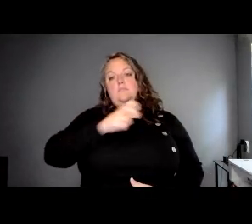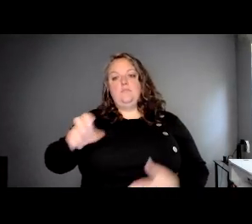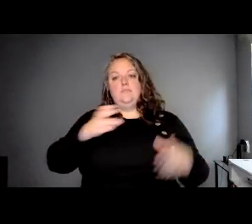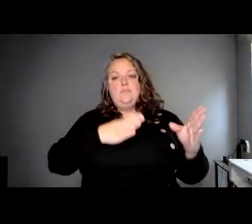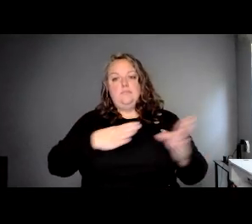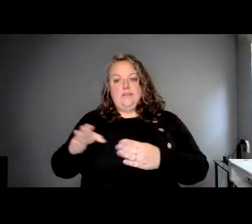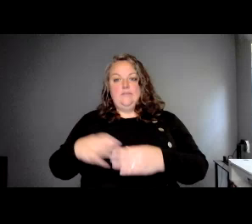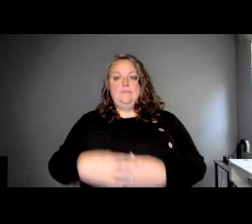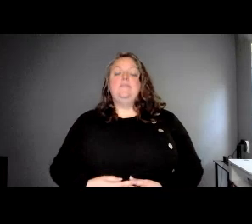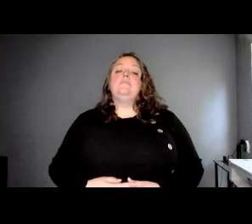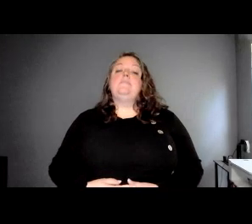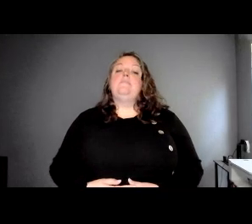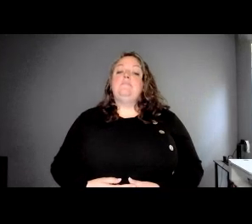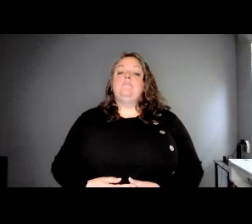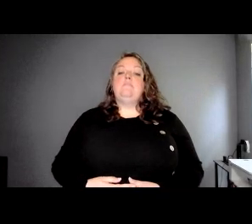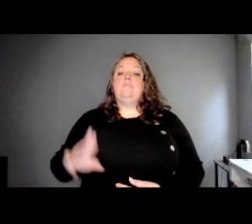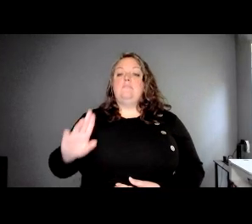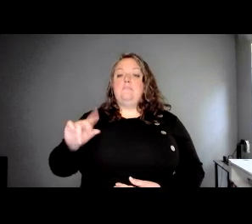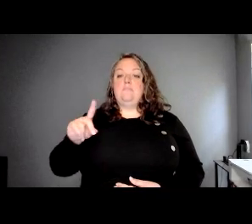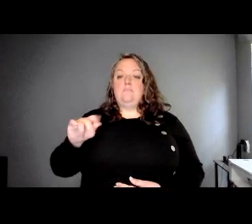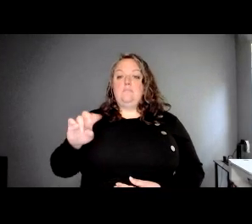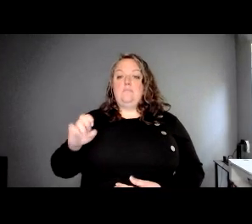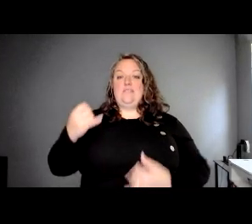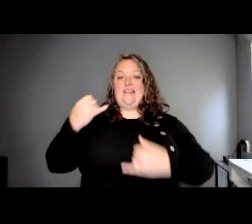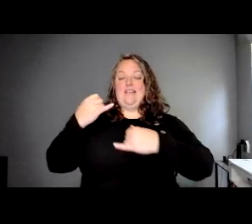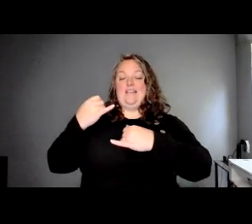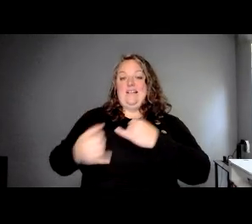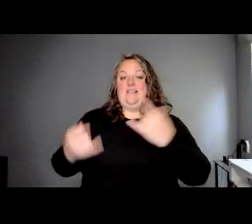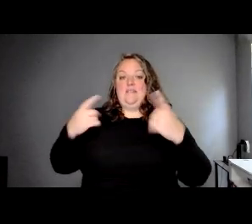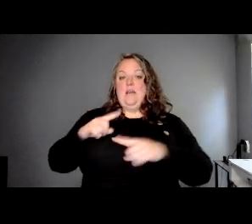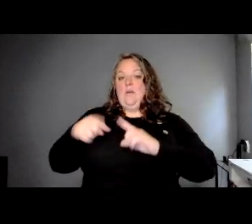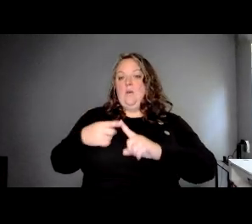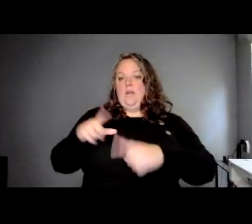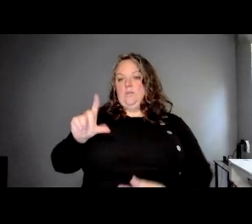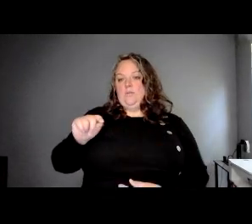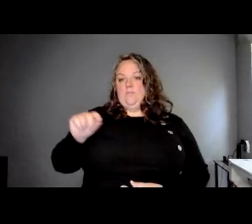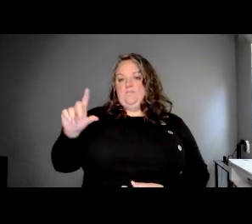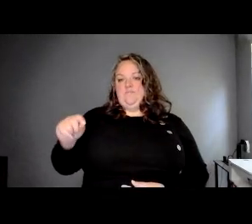The last update was in 2020, and we are happy to present the latest update today.